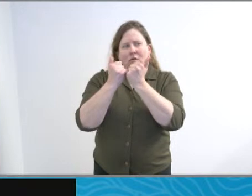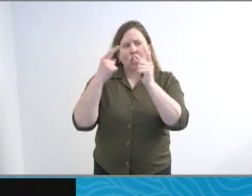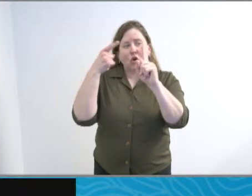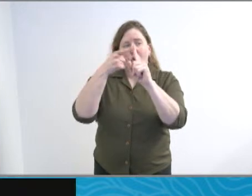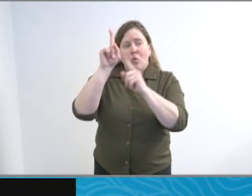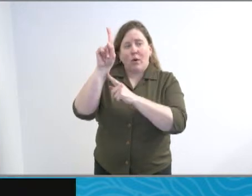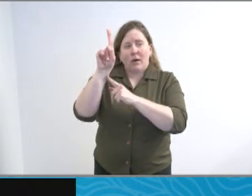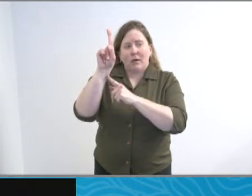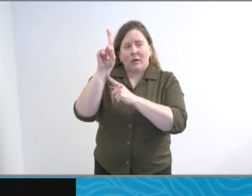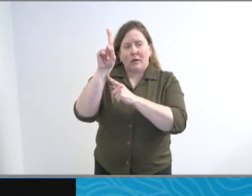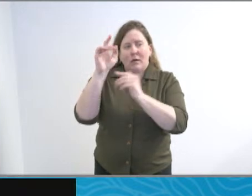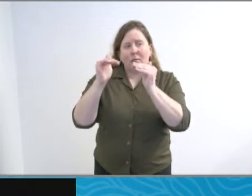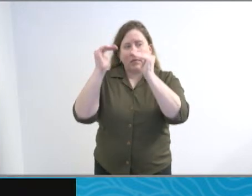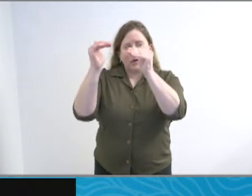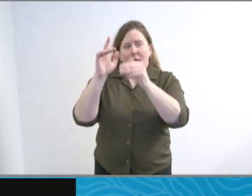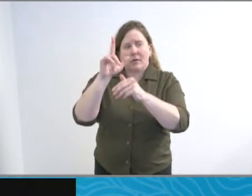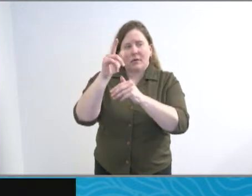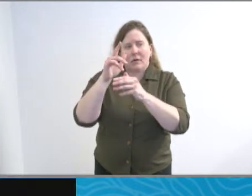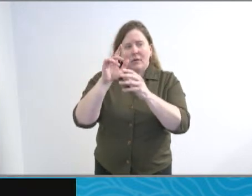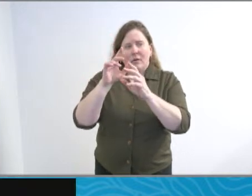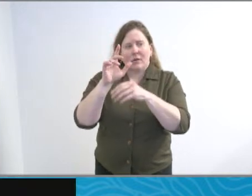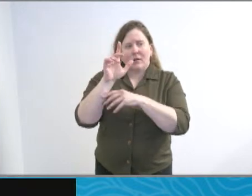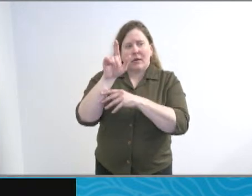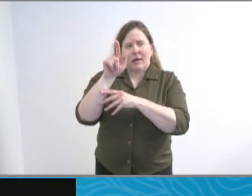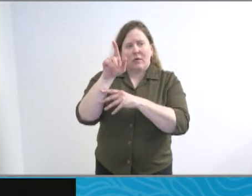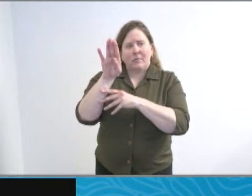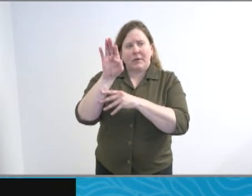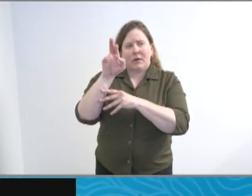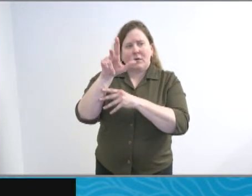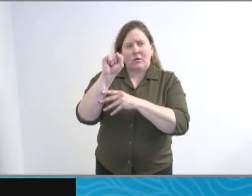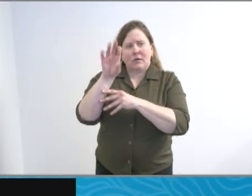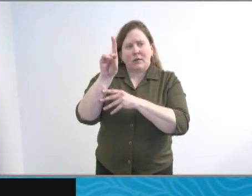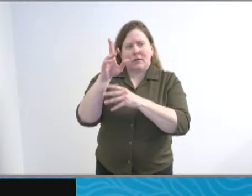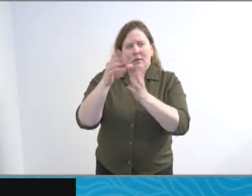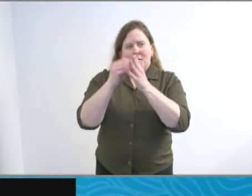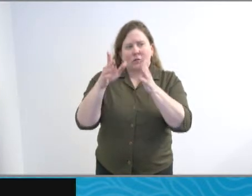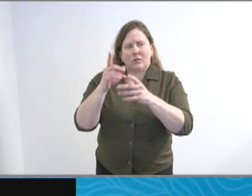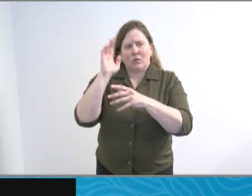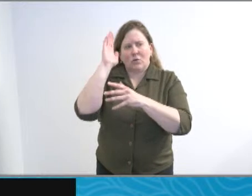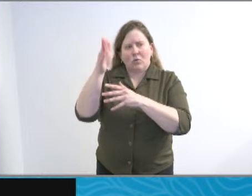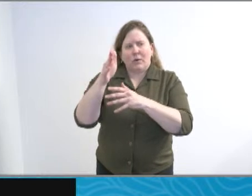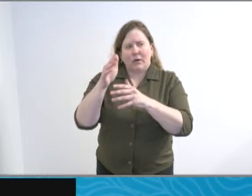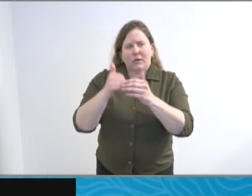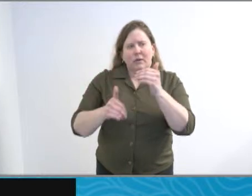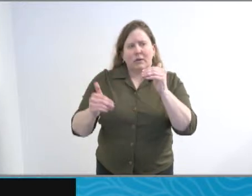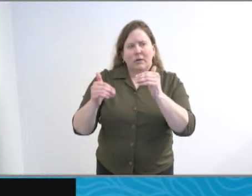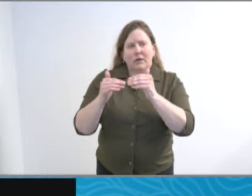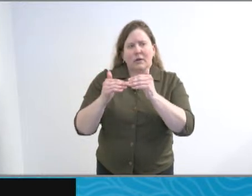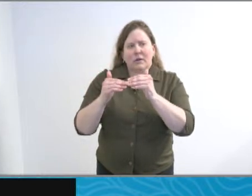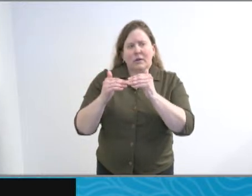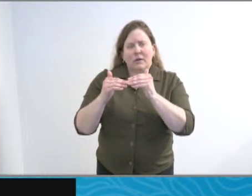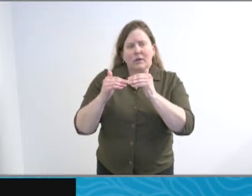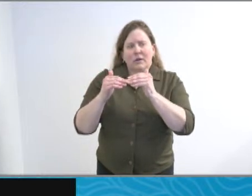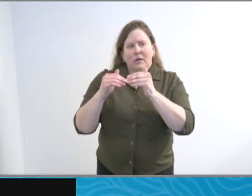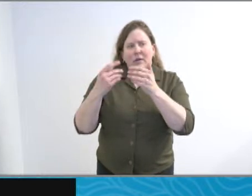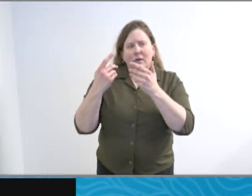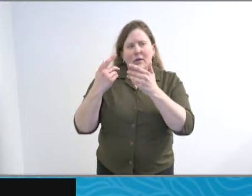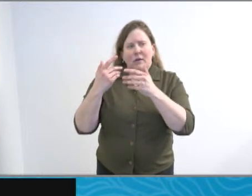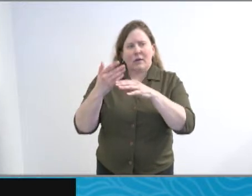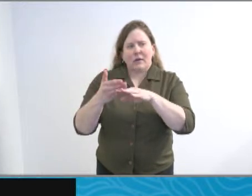Long Beach Unified school district, students will achieve at least one year of academic growth. And some people have asked me, wait a minute,